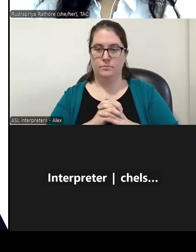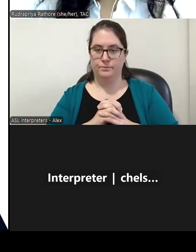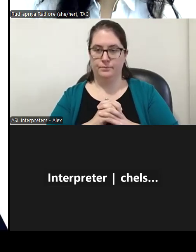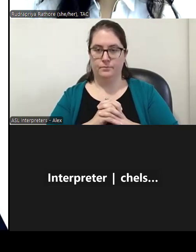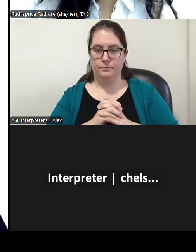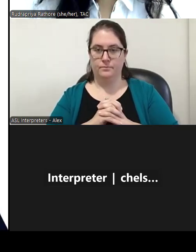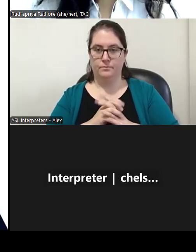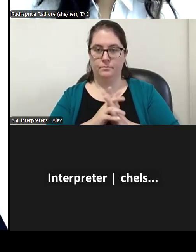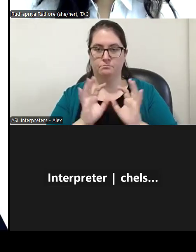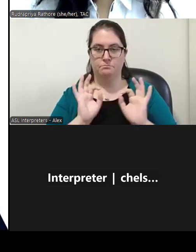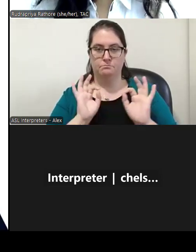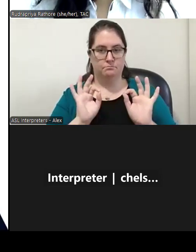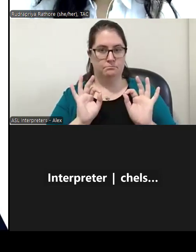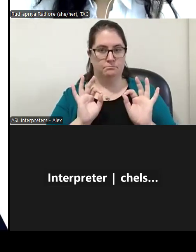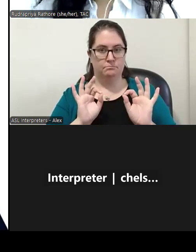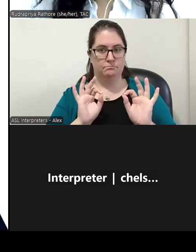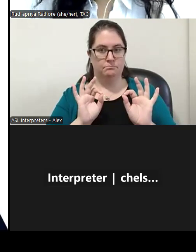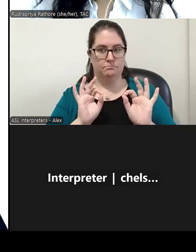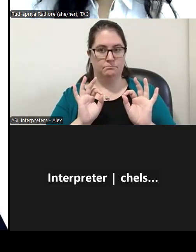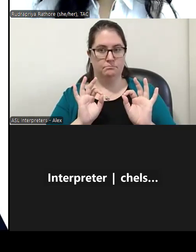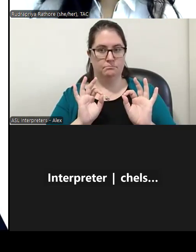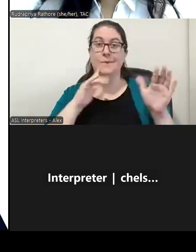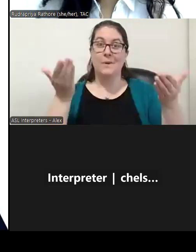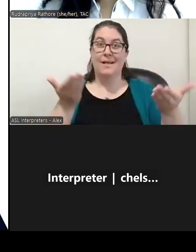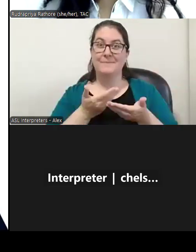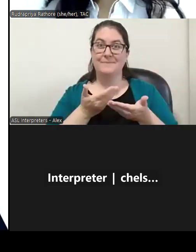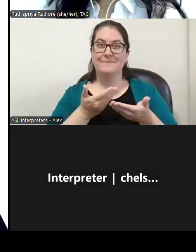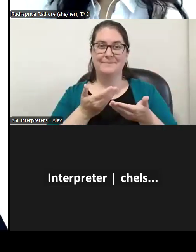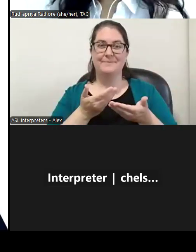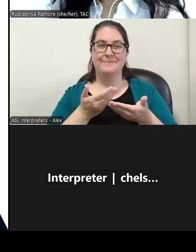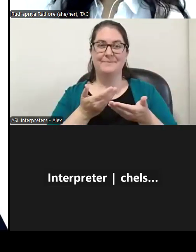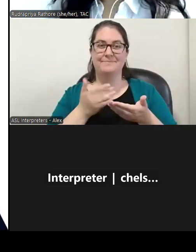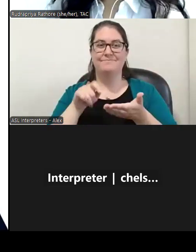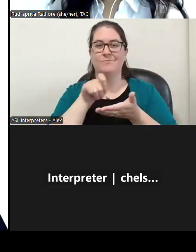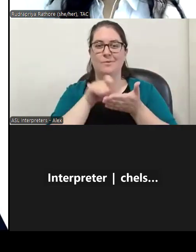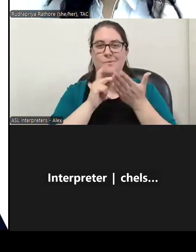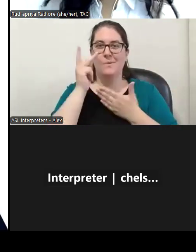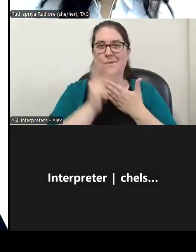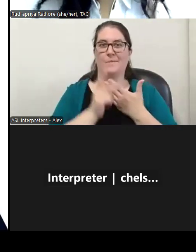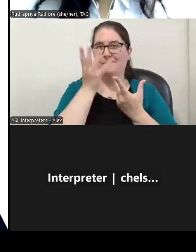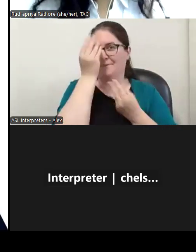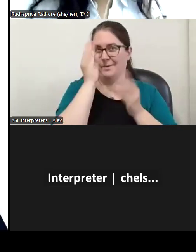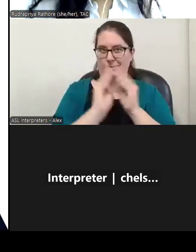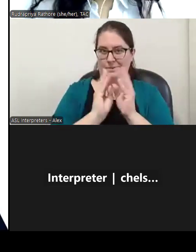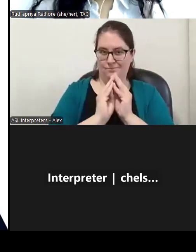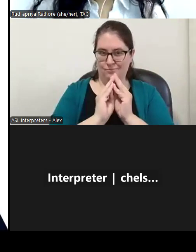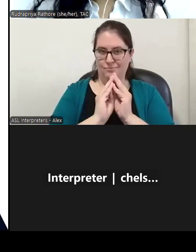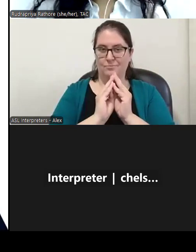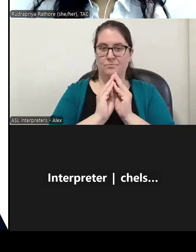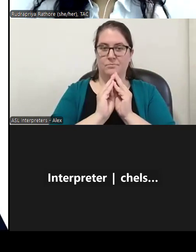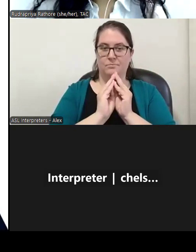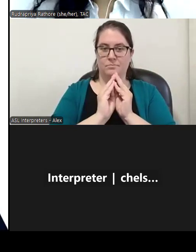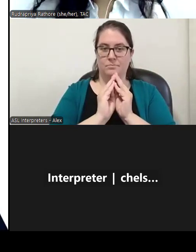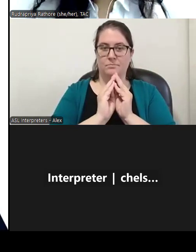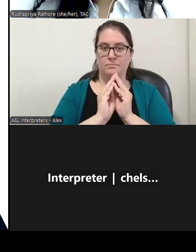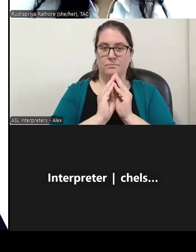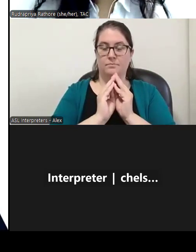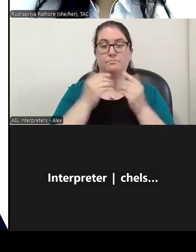all right yes welcome to our writer's program information session my name is Rudrapriya